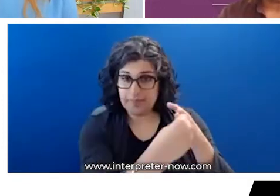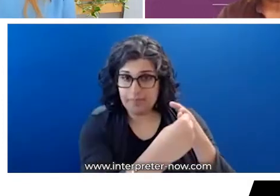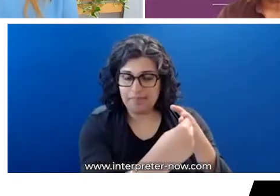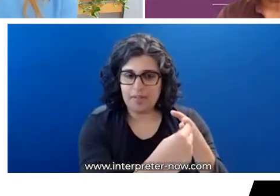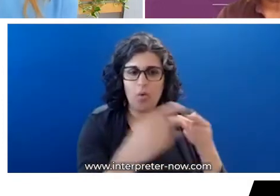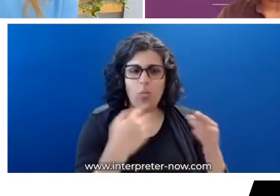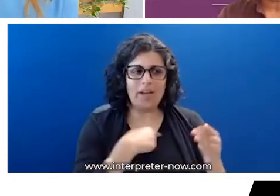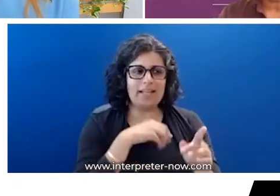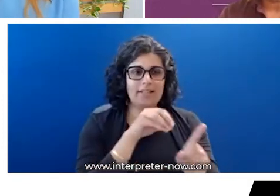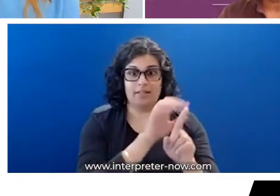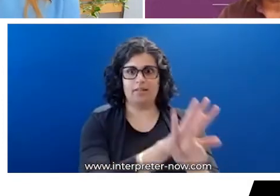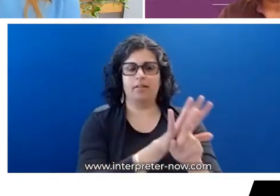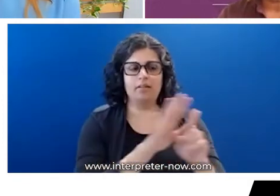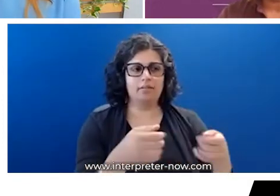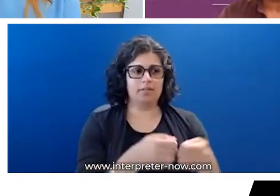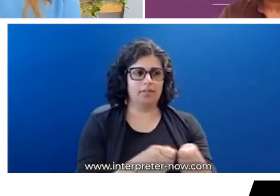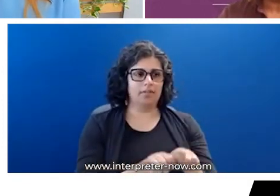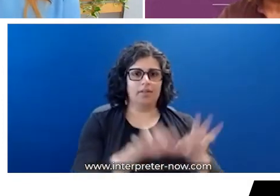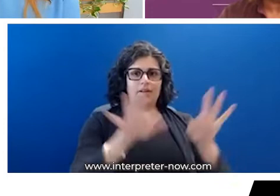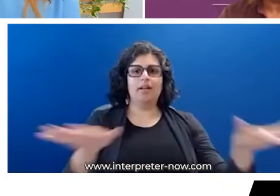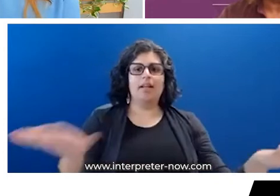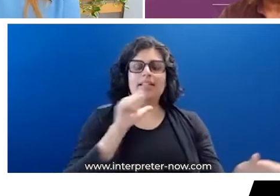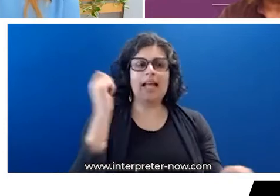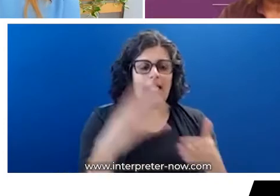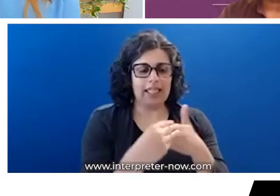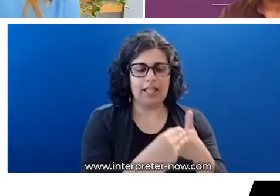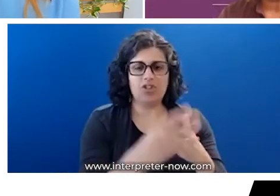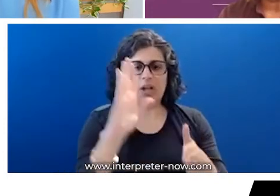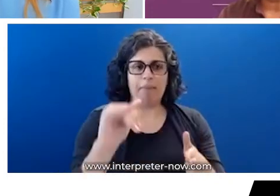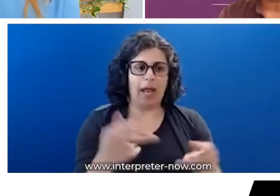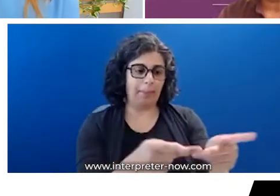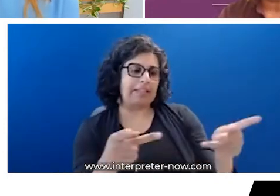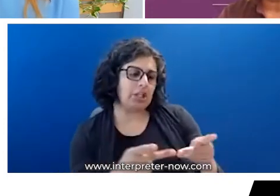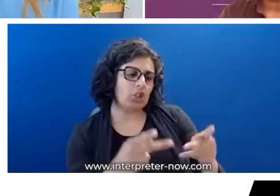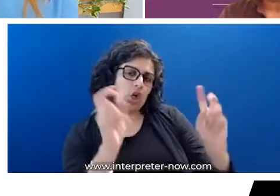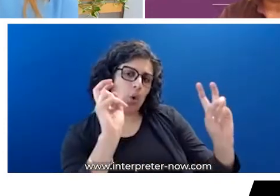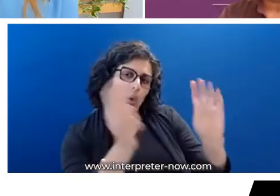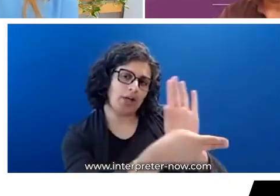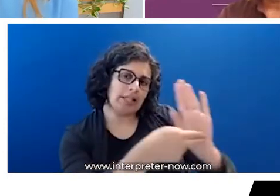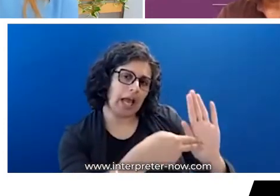that it's not just leadership by way of positionality or title. I think that that's often where we gravitate to.